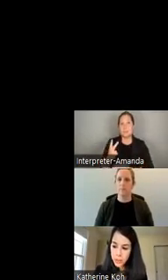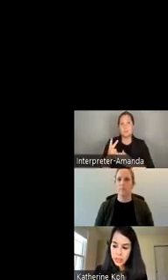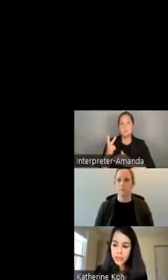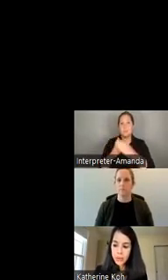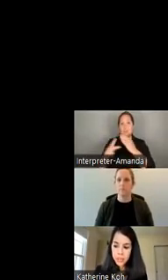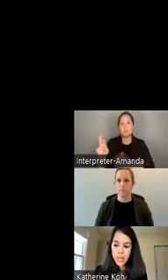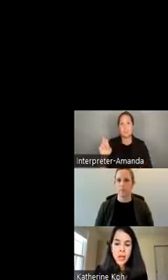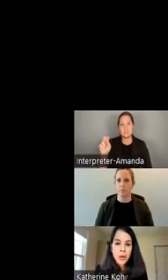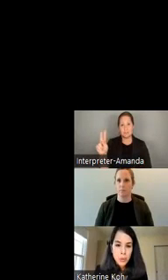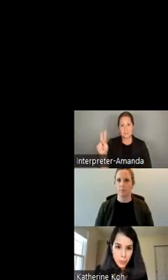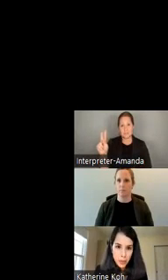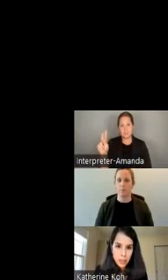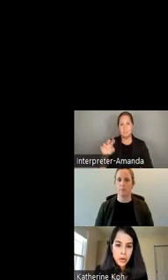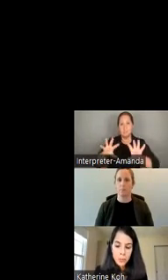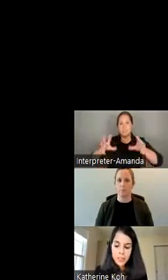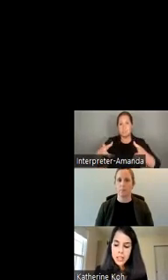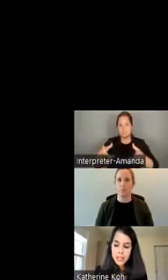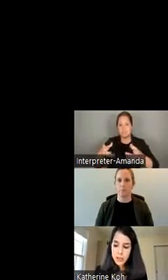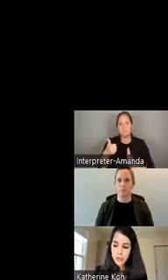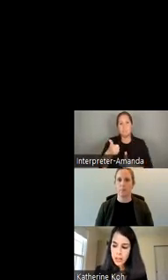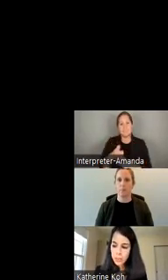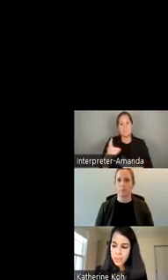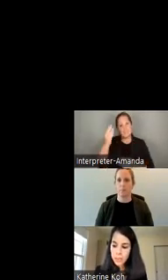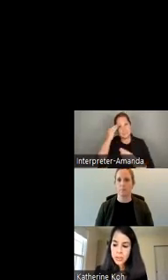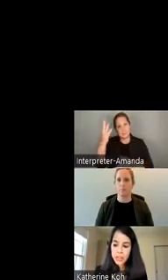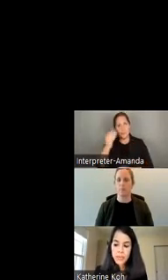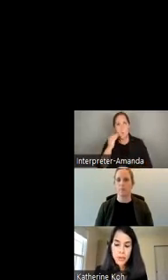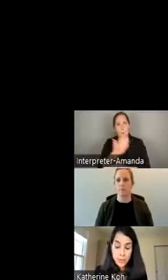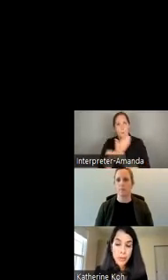majority of those who reported homelessness so in other words the majority of those who